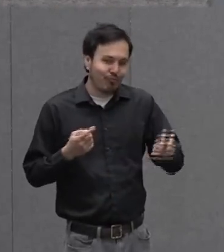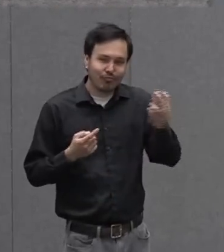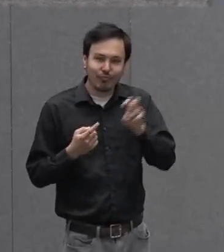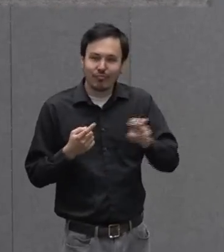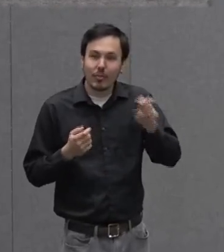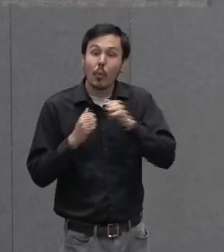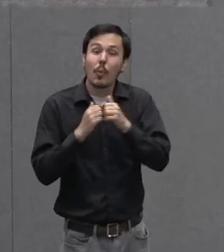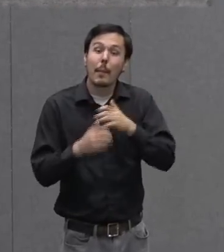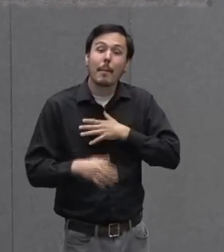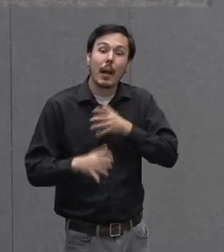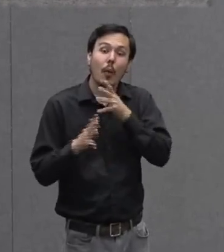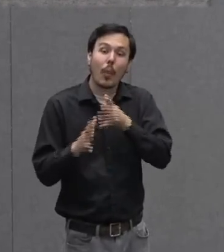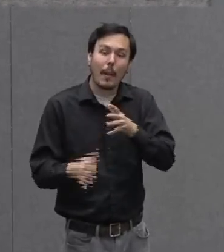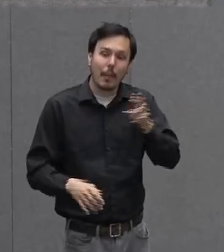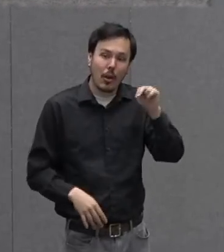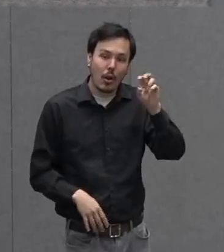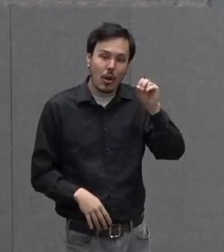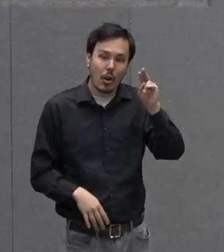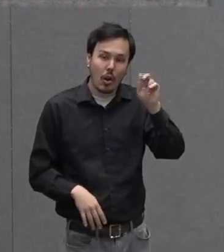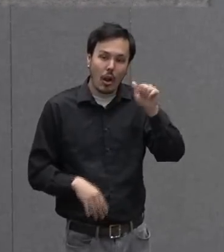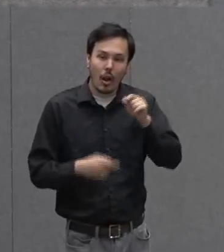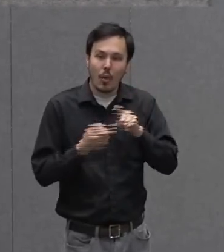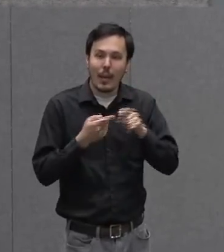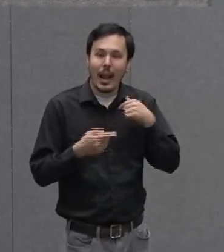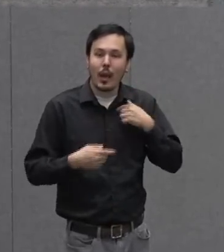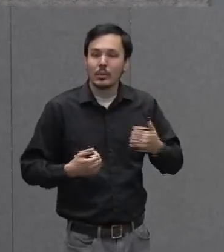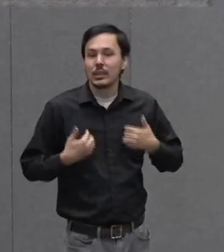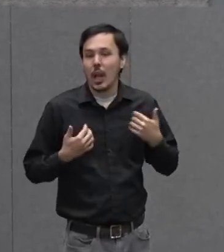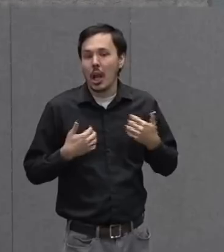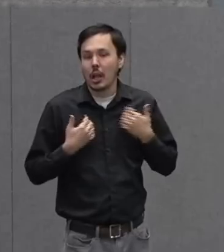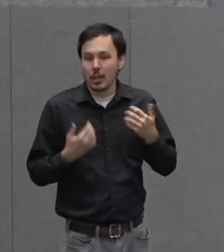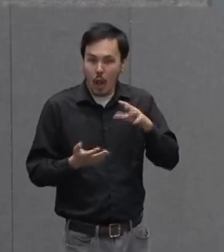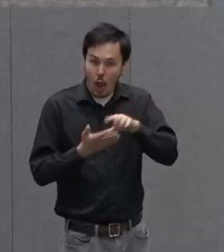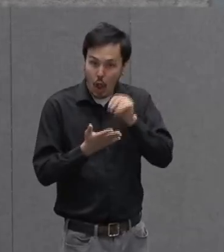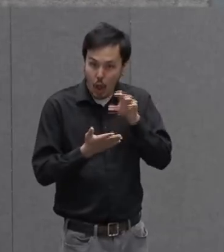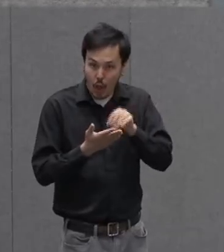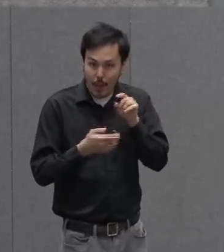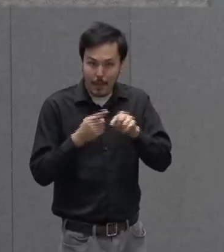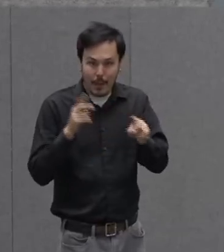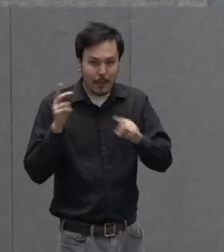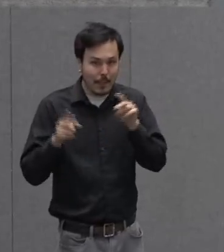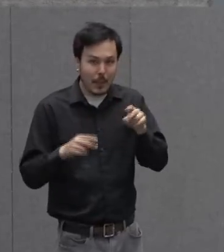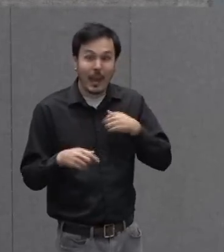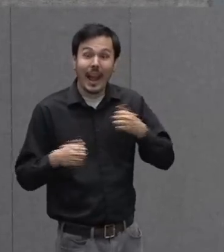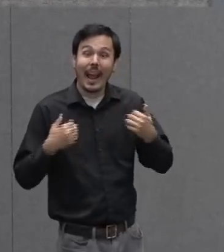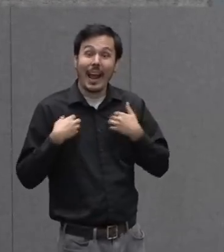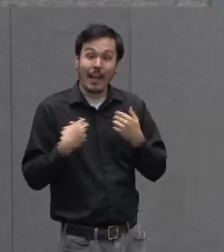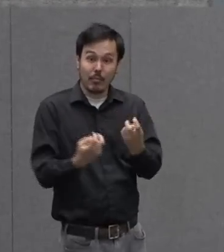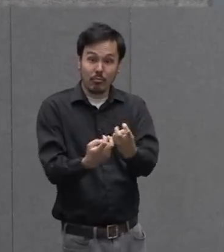and learning about different people. They have stuffed in front of me so that I can pretend